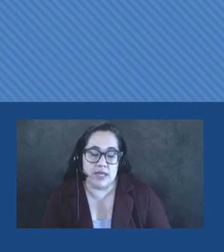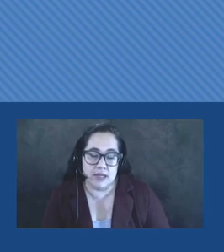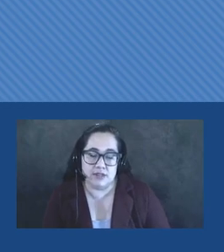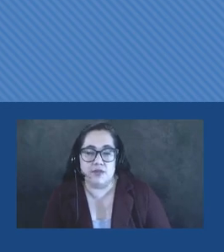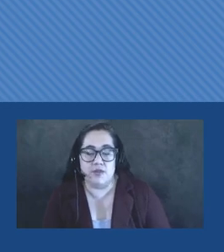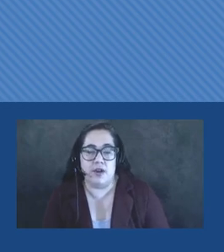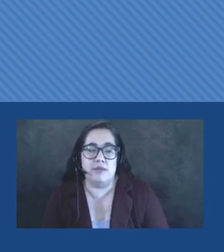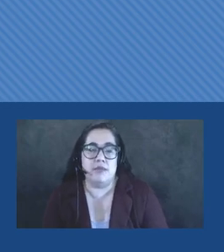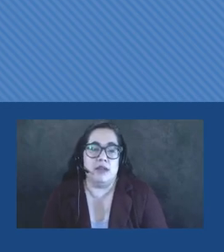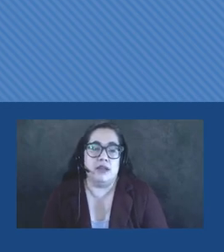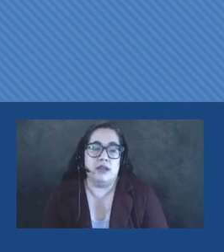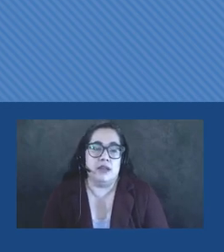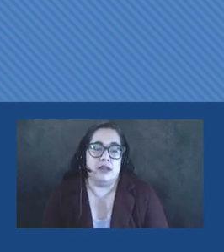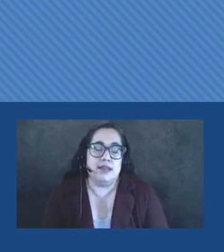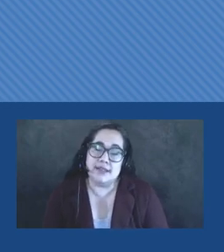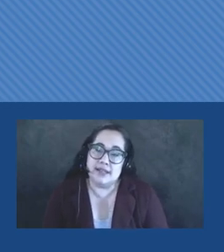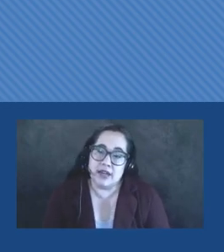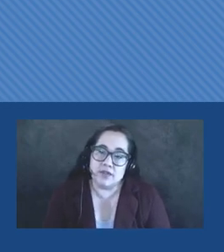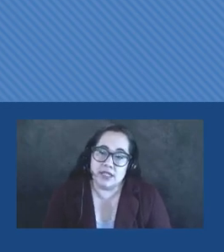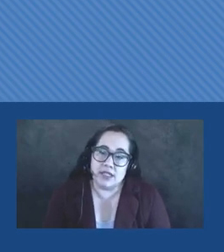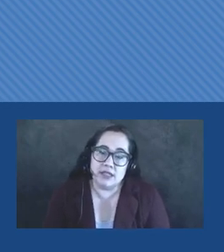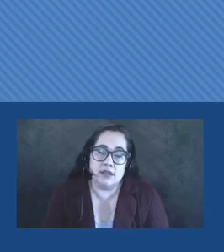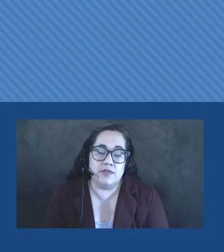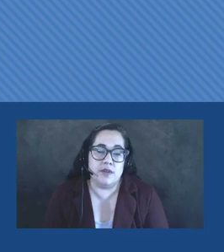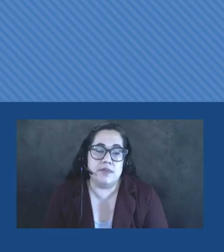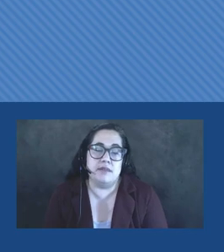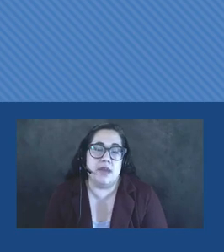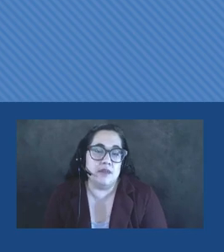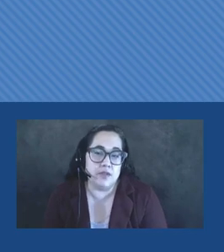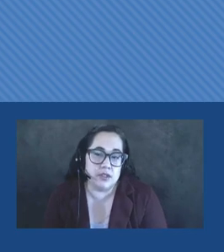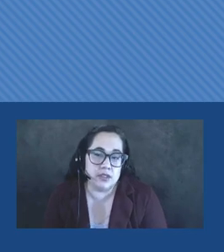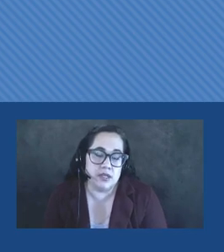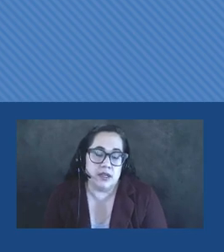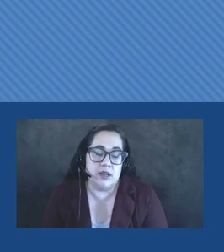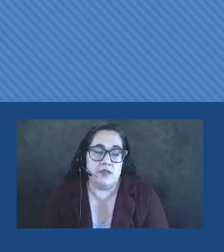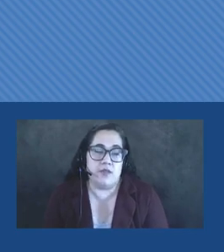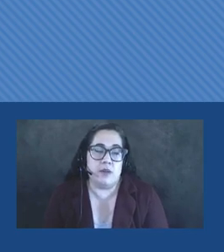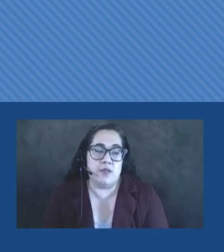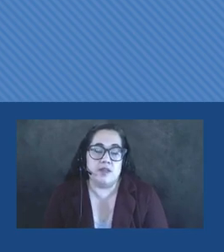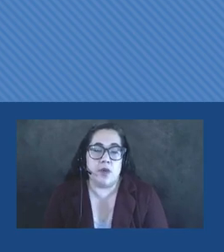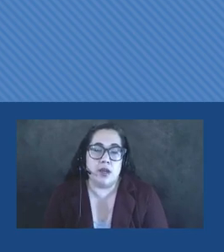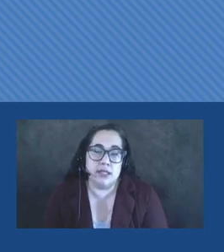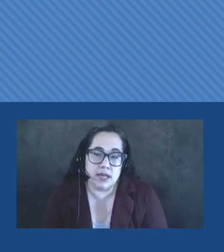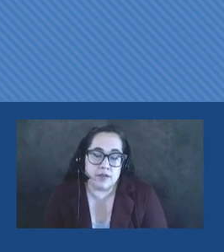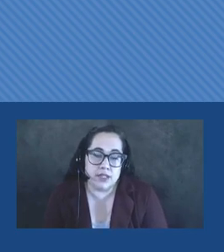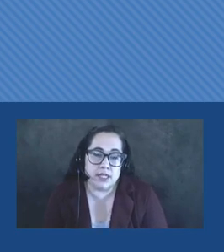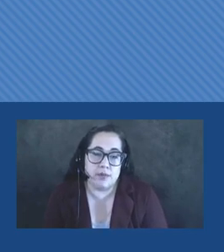keeps you from listening carefully. From being mindful from responding carefully and